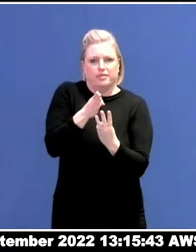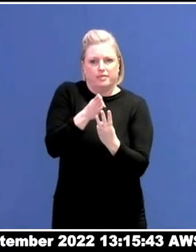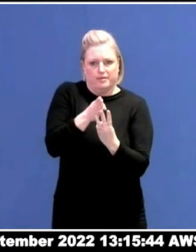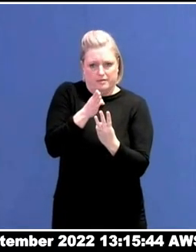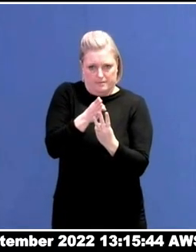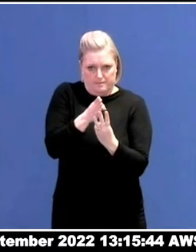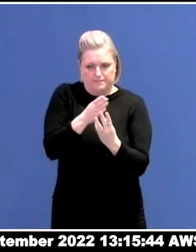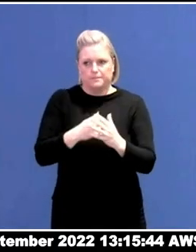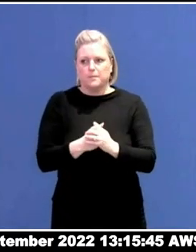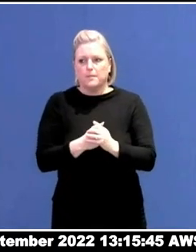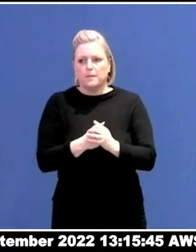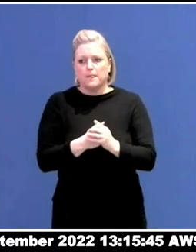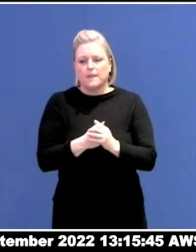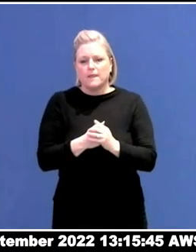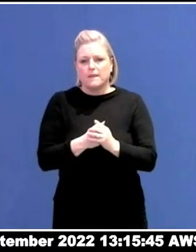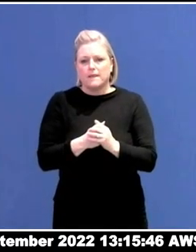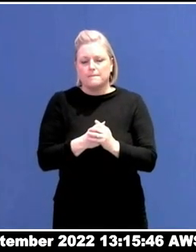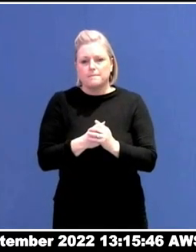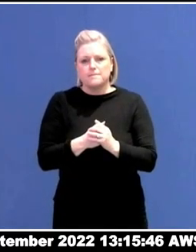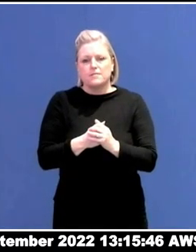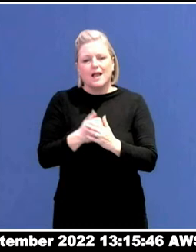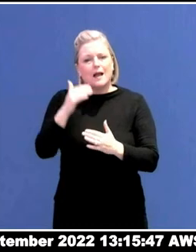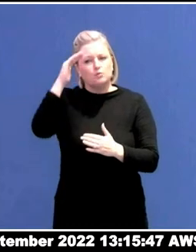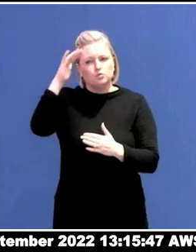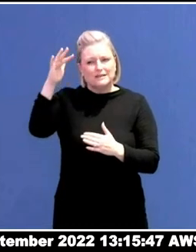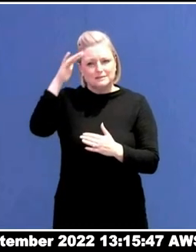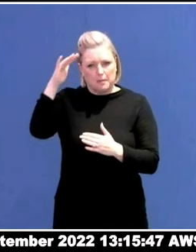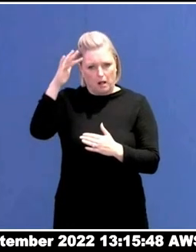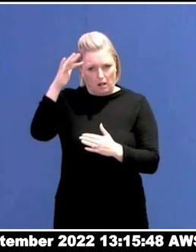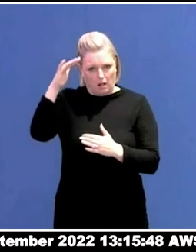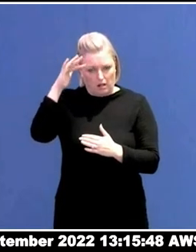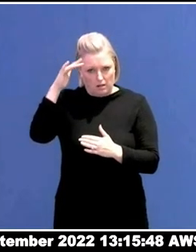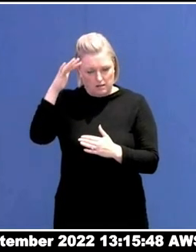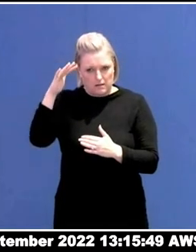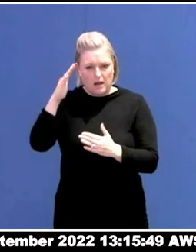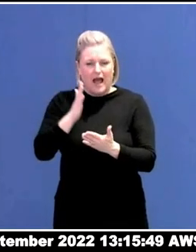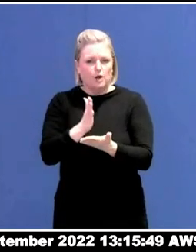But I think some of the principles should be - and I think I'm reframing some of what she